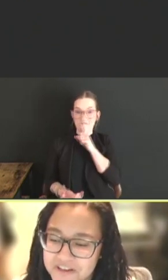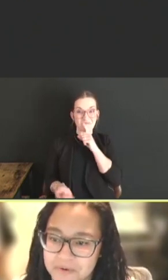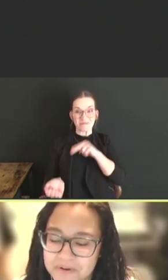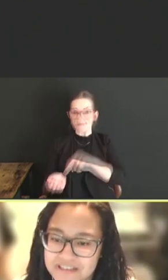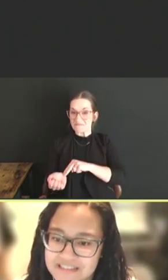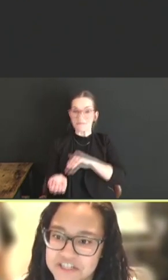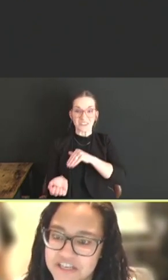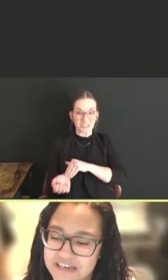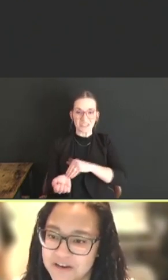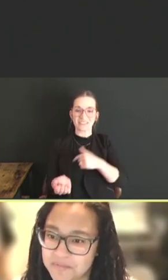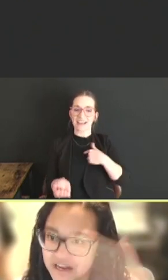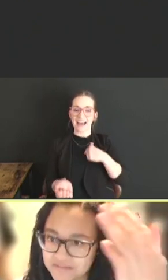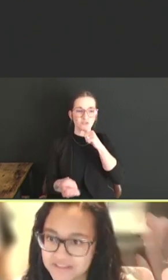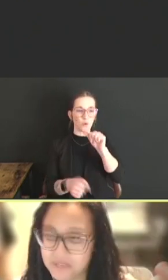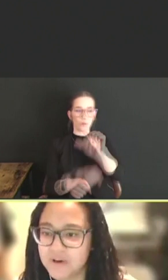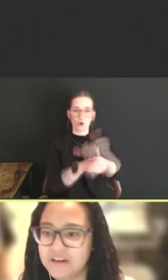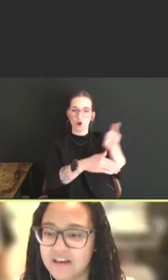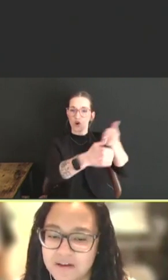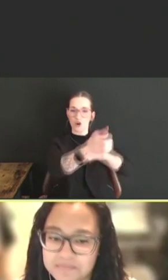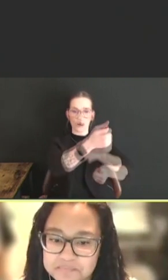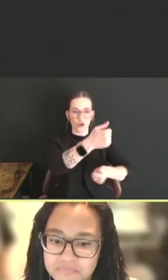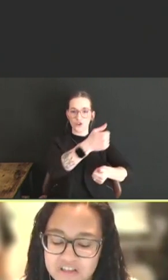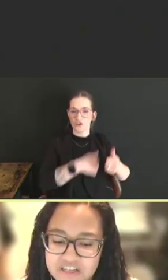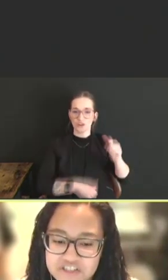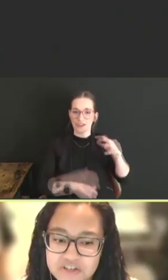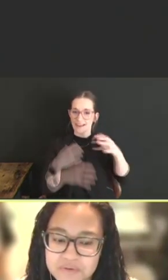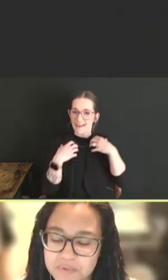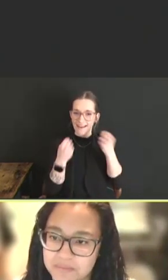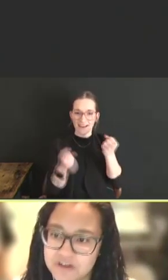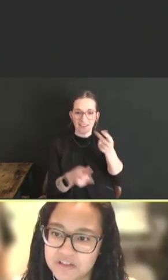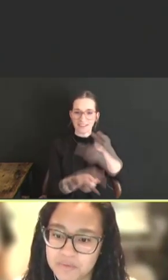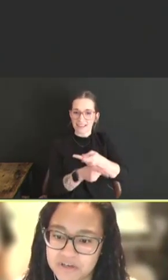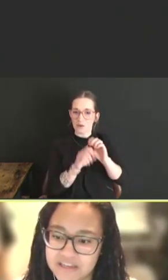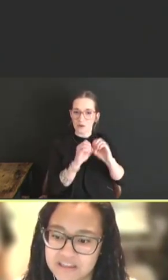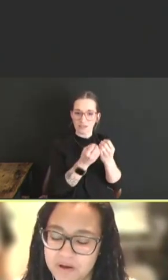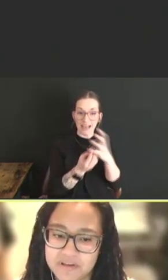healthcare organization, and I'm not even someone like Jen who is primarily working in the public